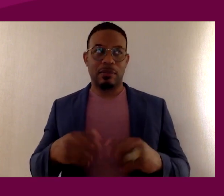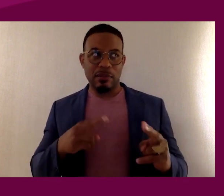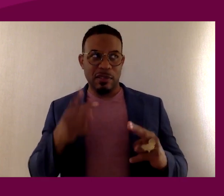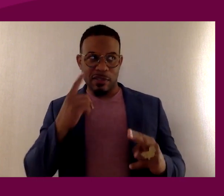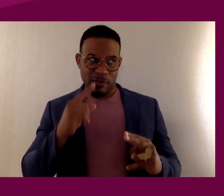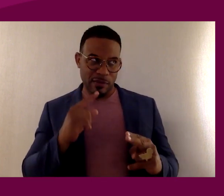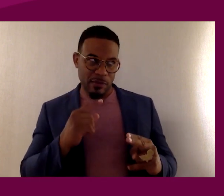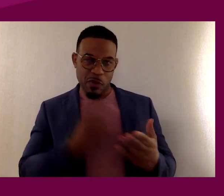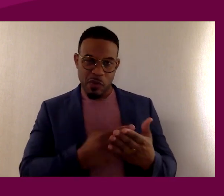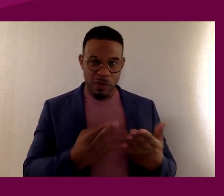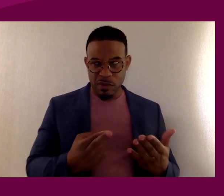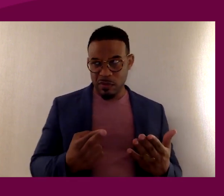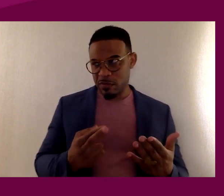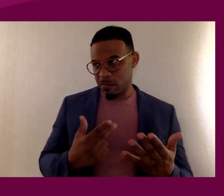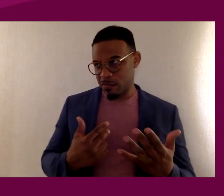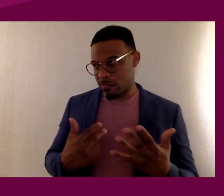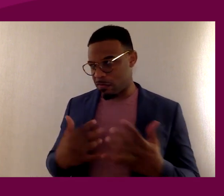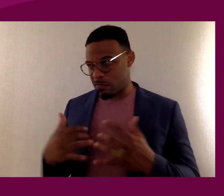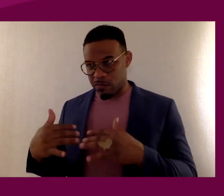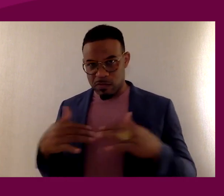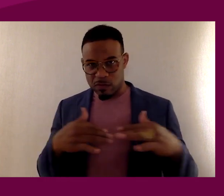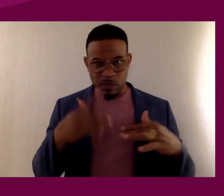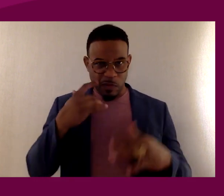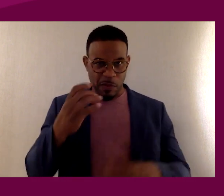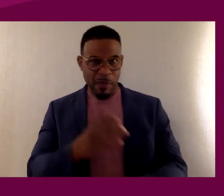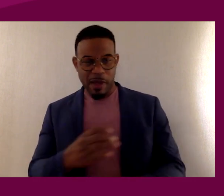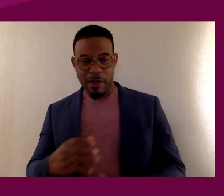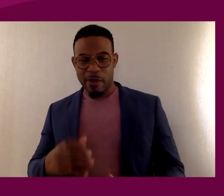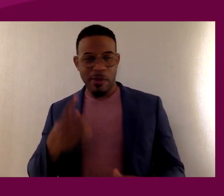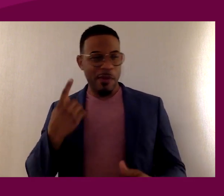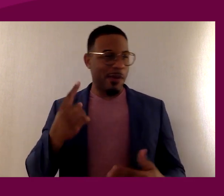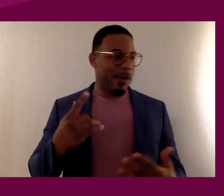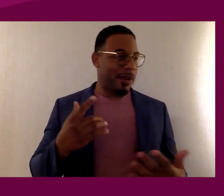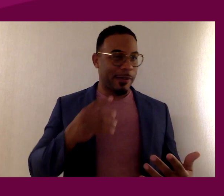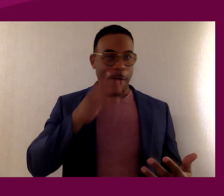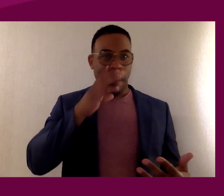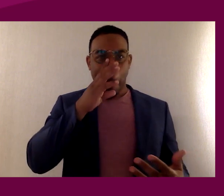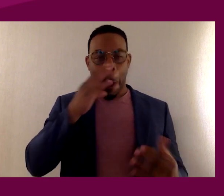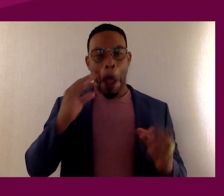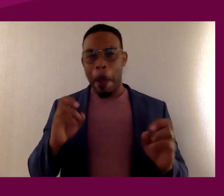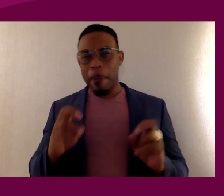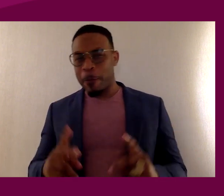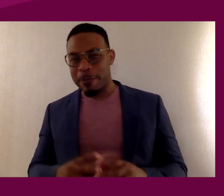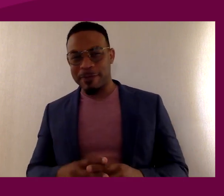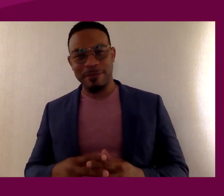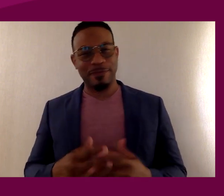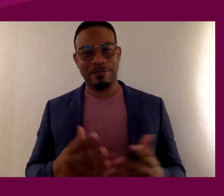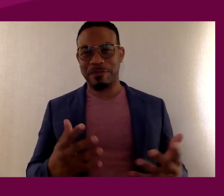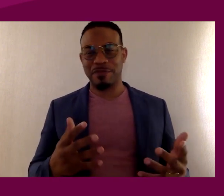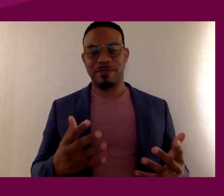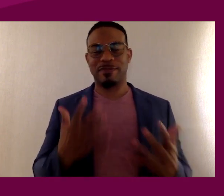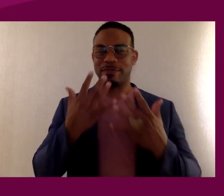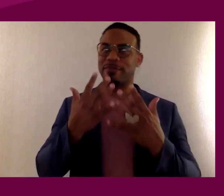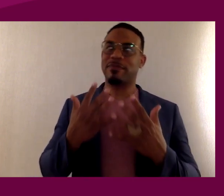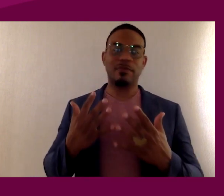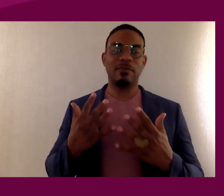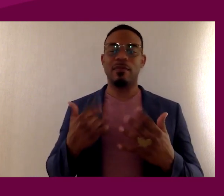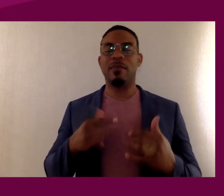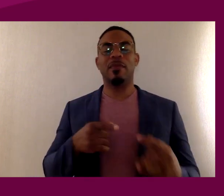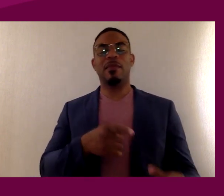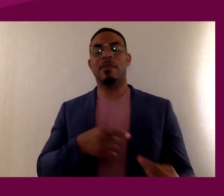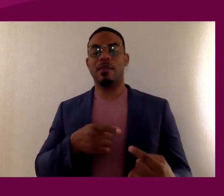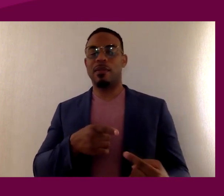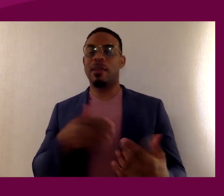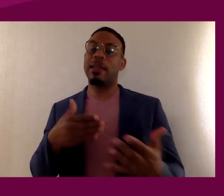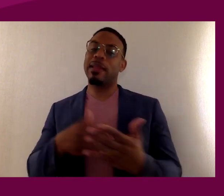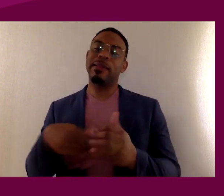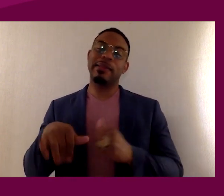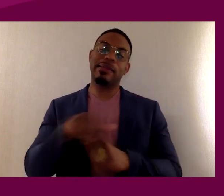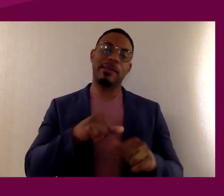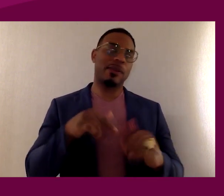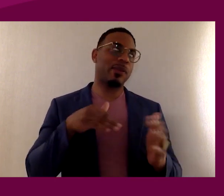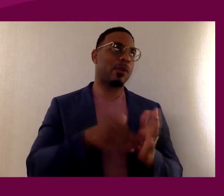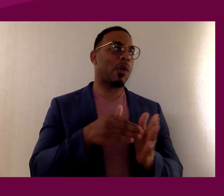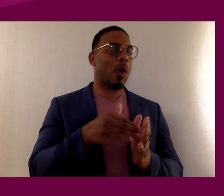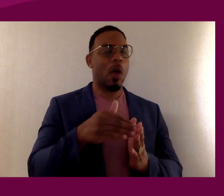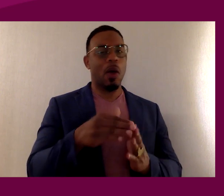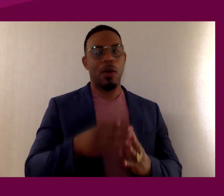among ourselves for resources, for power, for opportunities. Unfortunately we struggle against